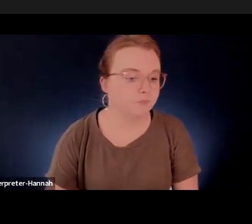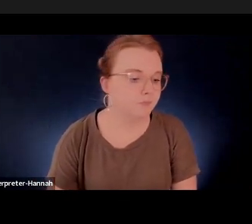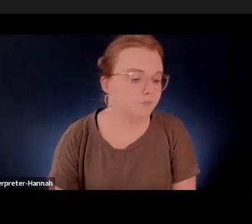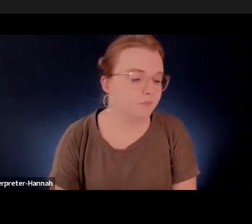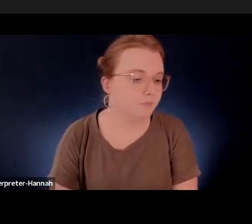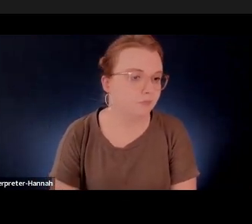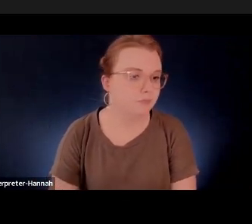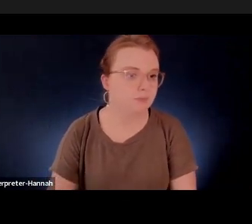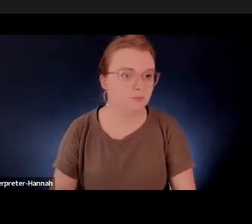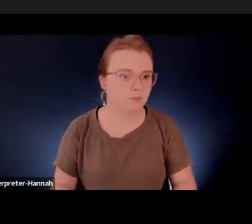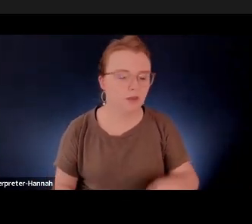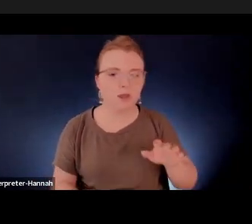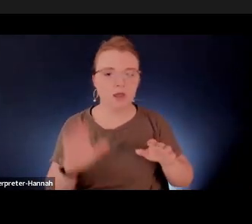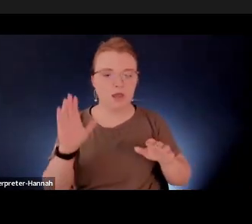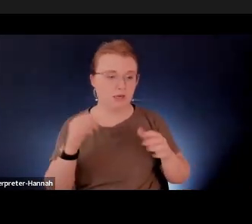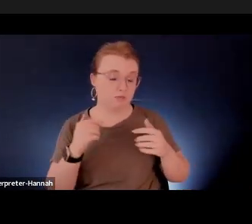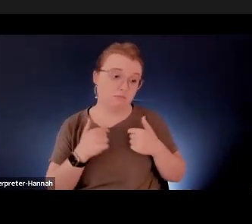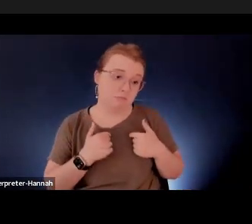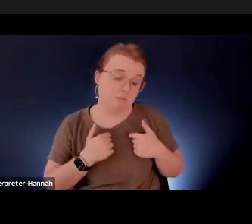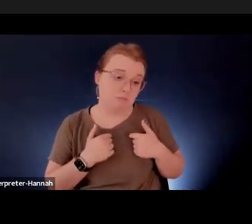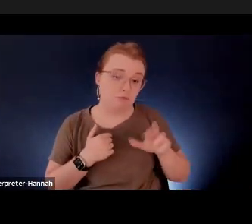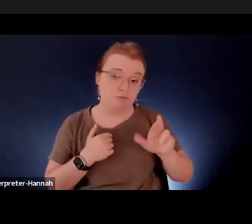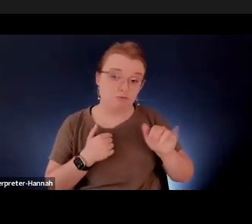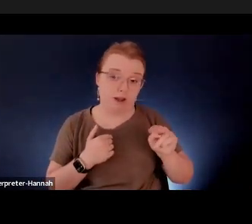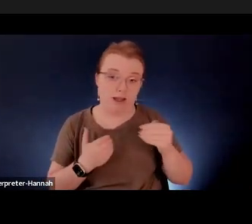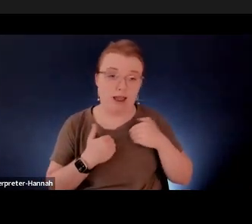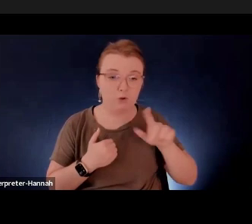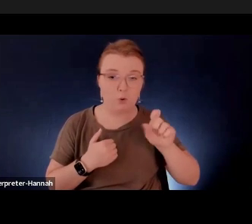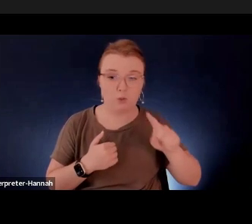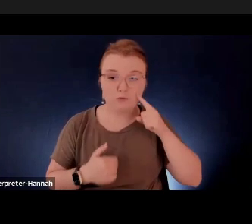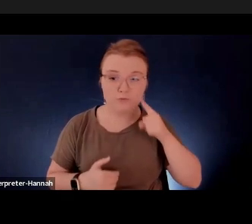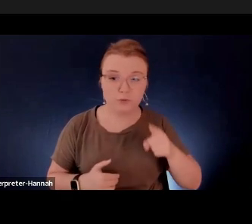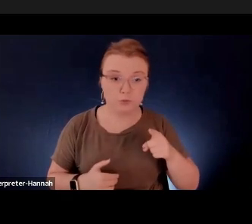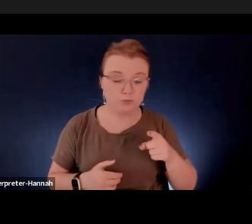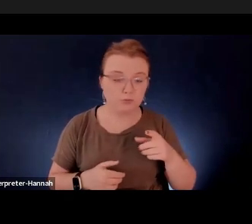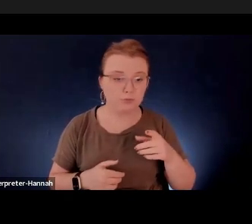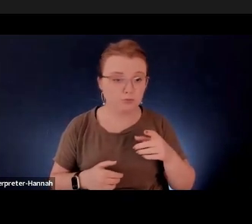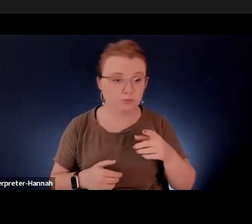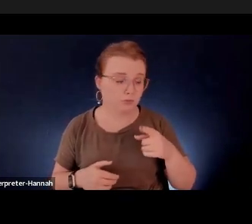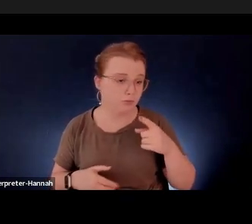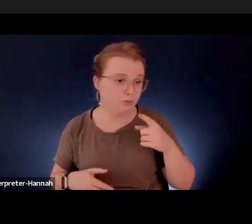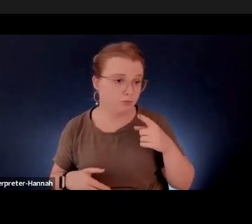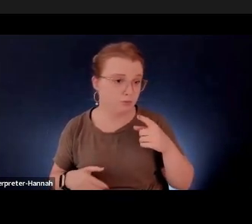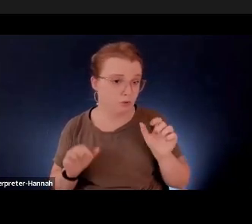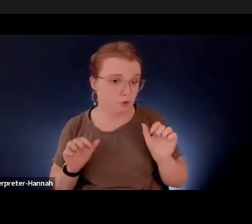Ryan, I have a quick question for you. Could you give maybe an example